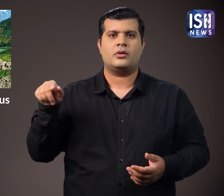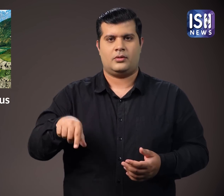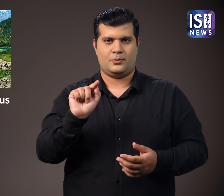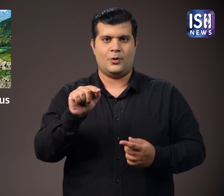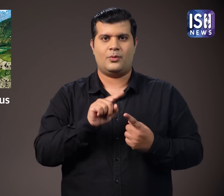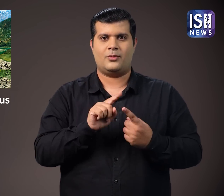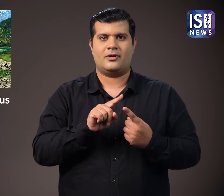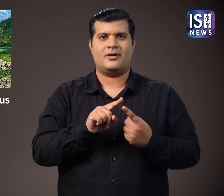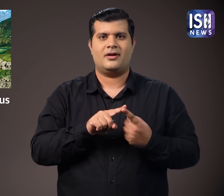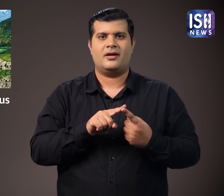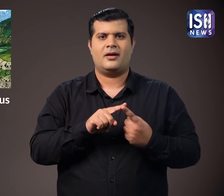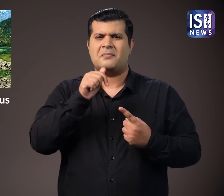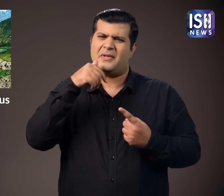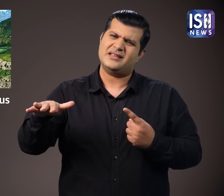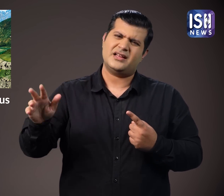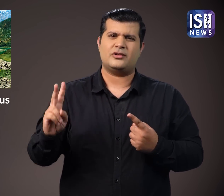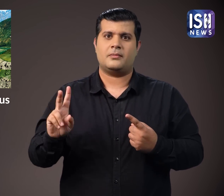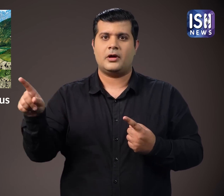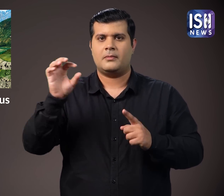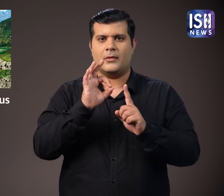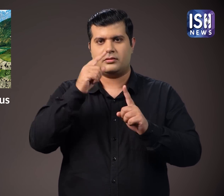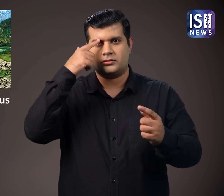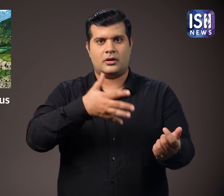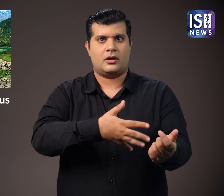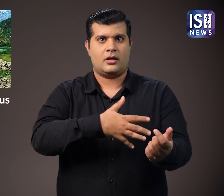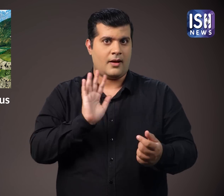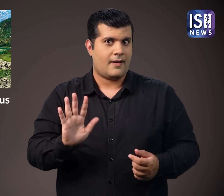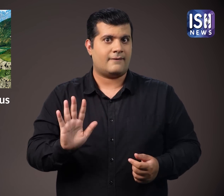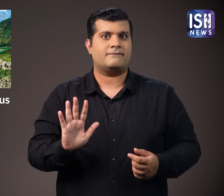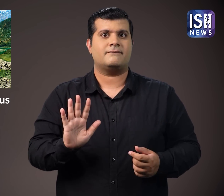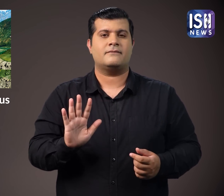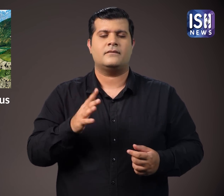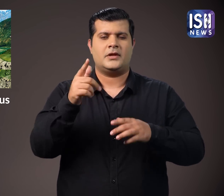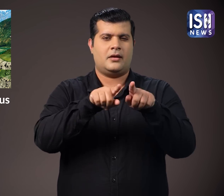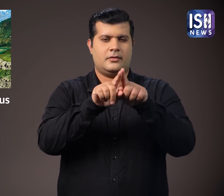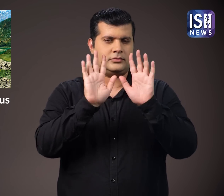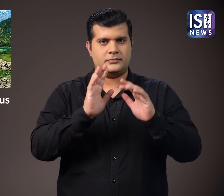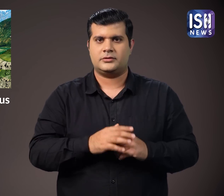This is what India has done. However, this has increased Pakistan's worry. Let me explain.